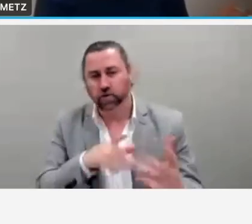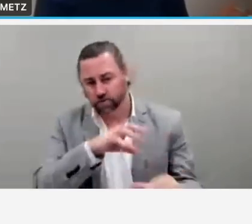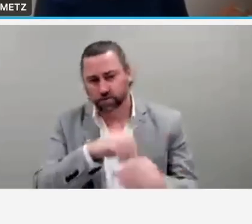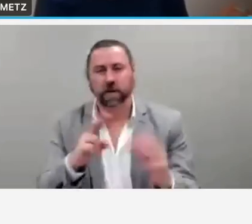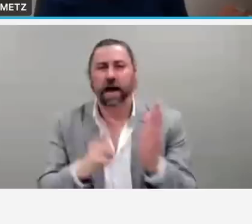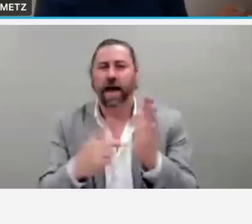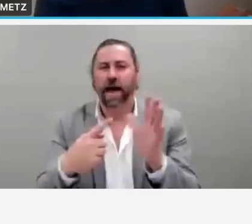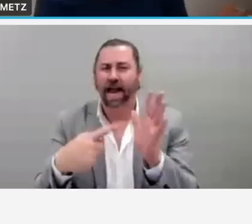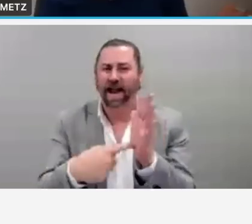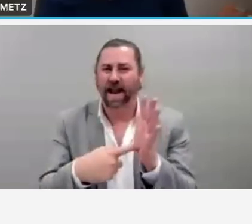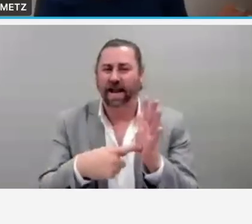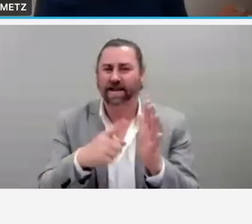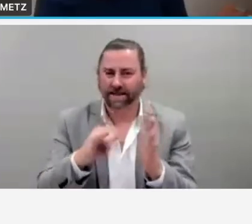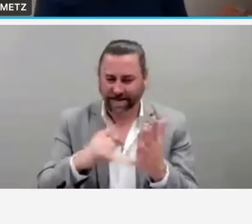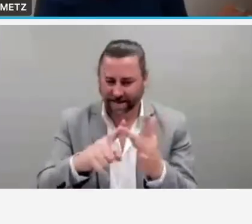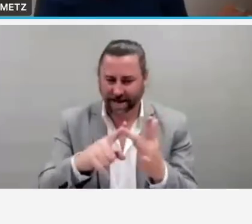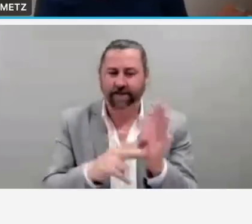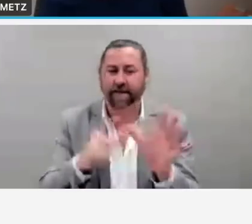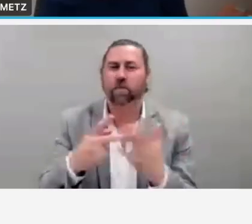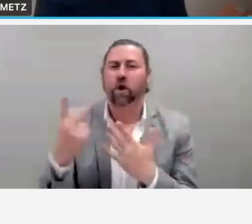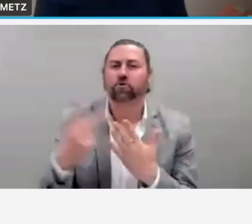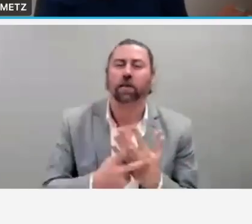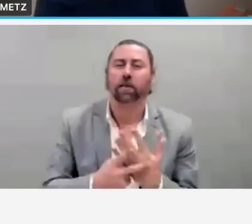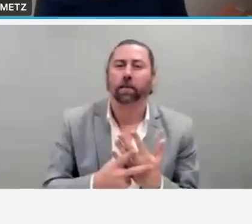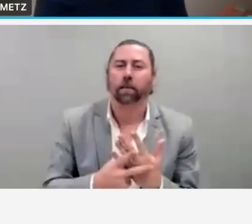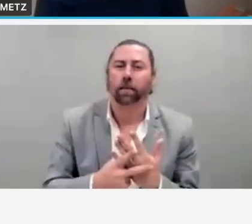program under the new Act to ensure the benefits of